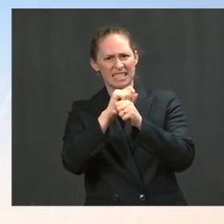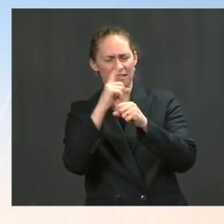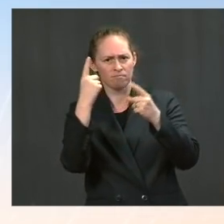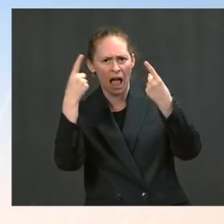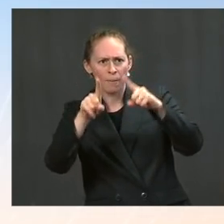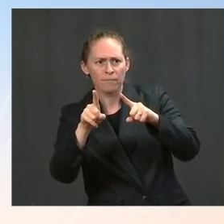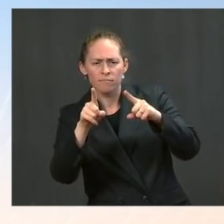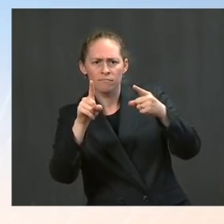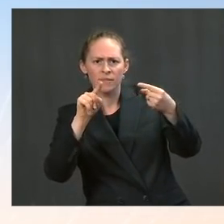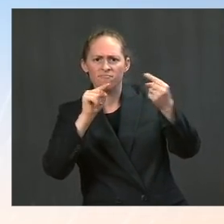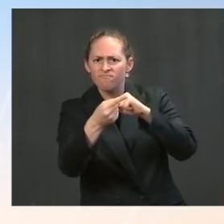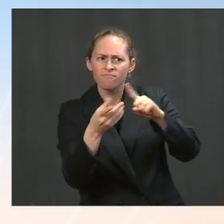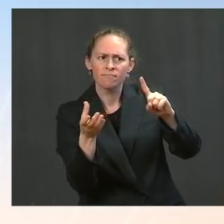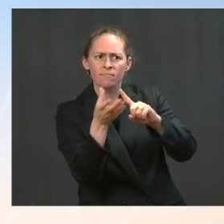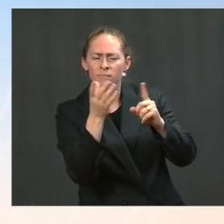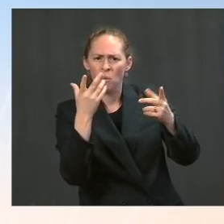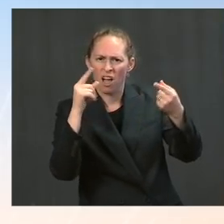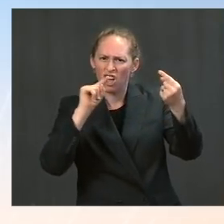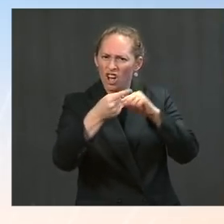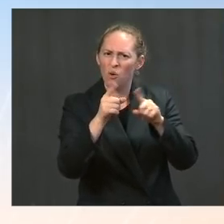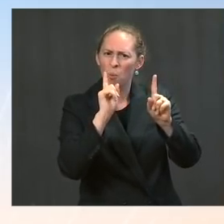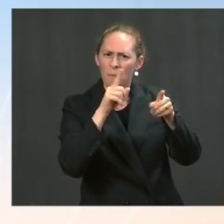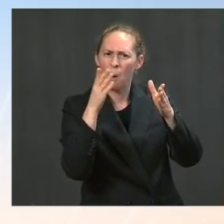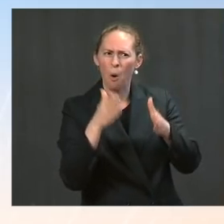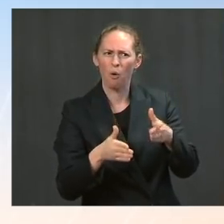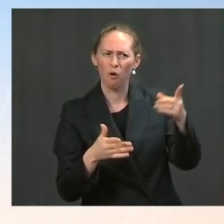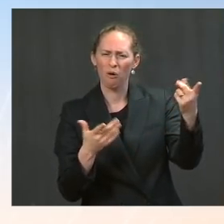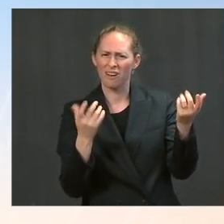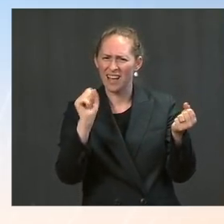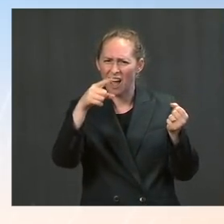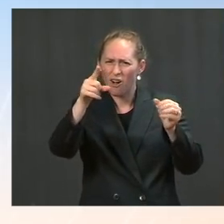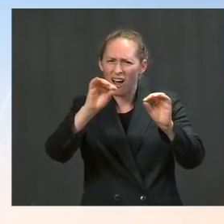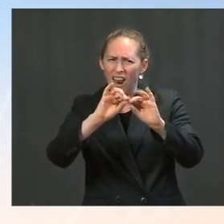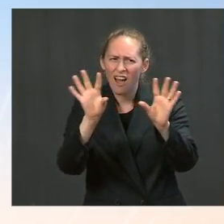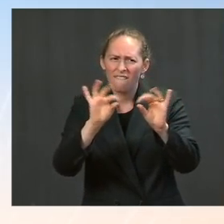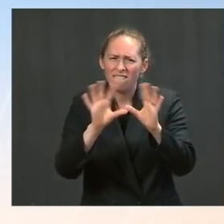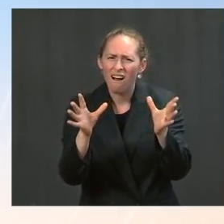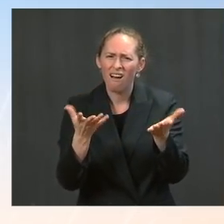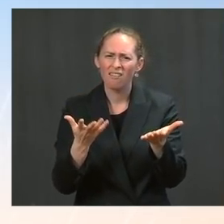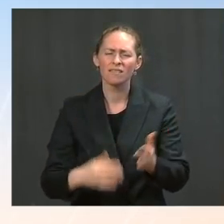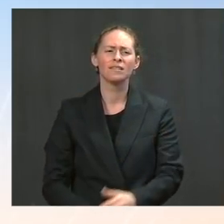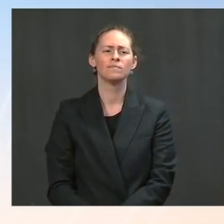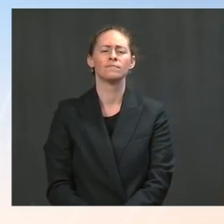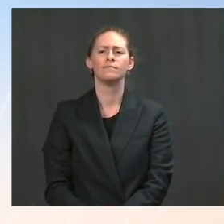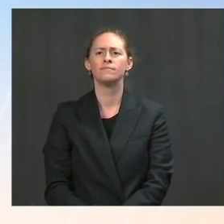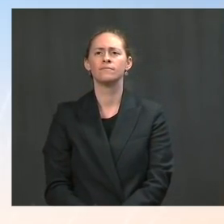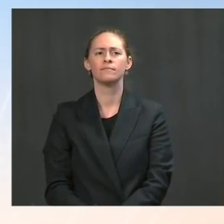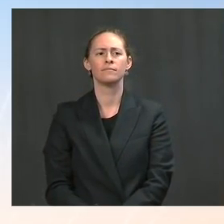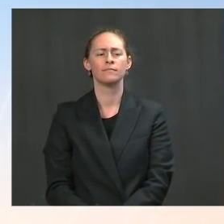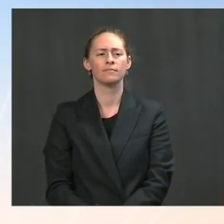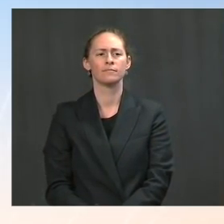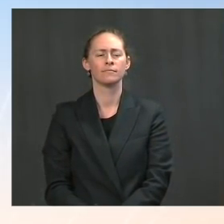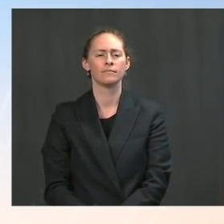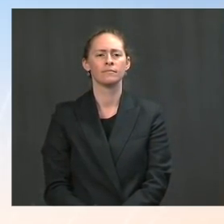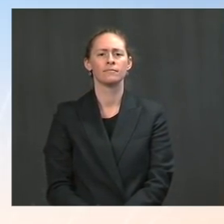And does this mean that we're moving closer to -- I know last month there was talk of a potential Biden/President Xi summit. Are we moving closer to that?